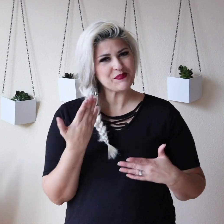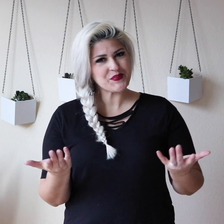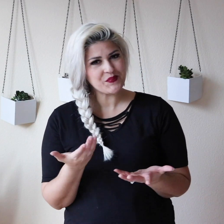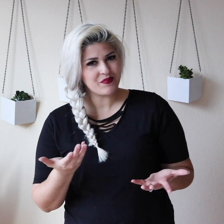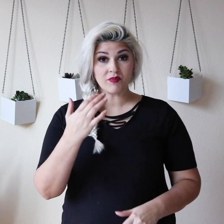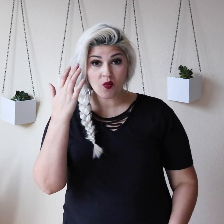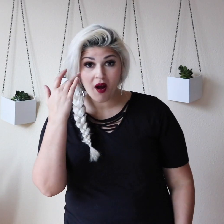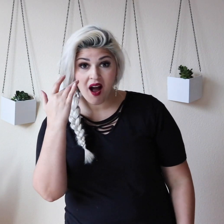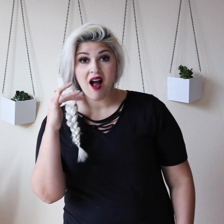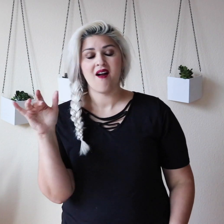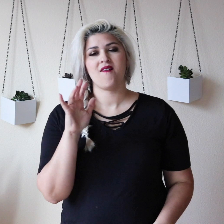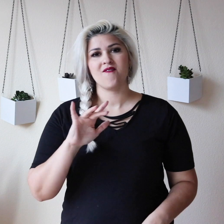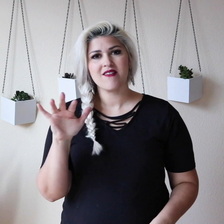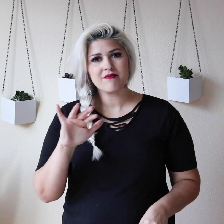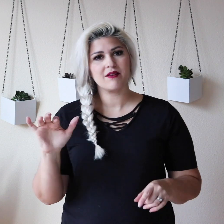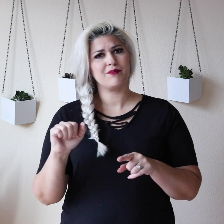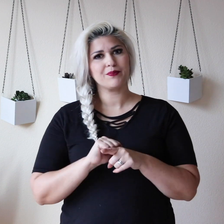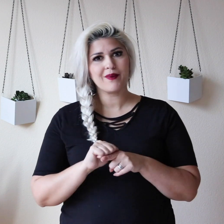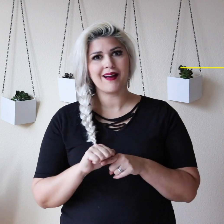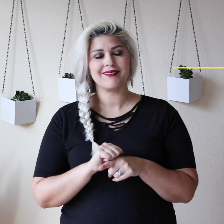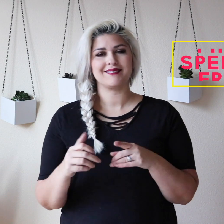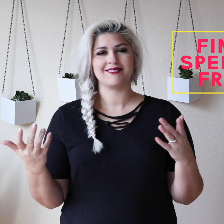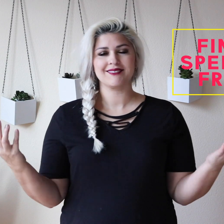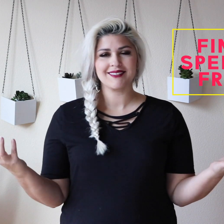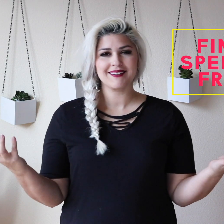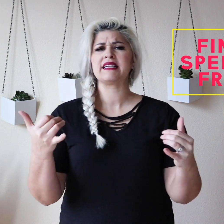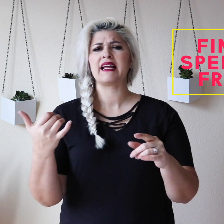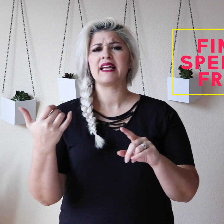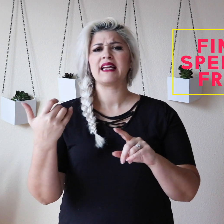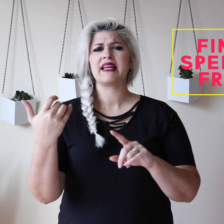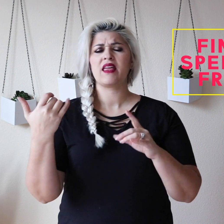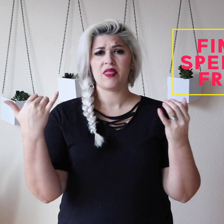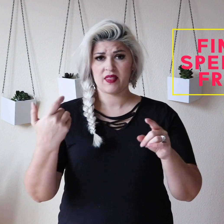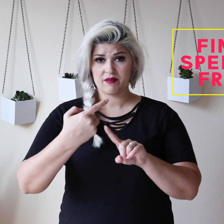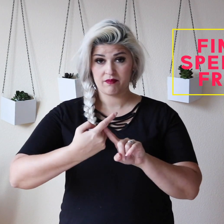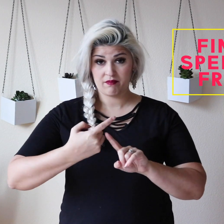I'm happier here because we're gonna have another fingerspell Friday practice. You know I love it.